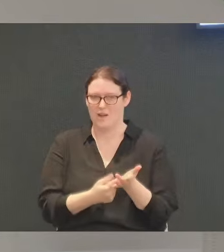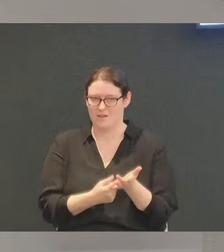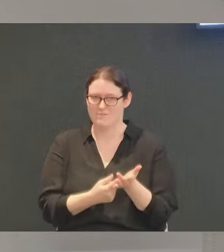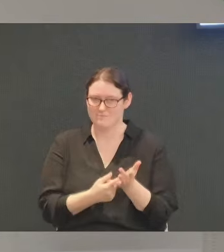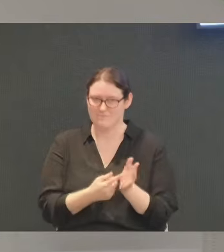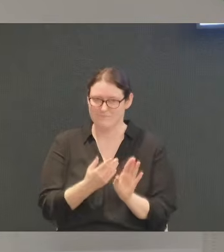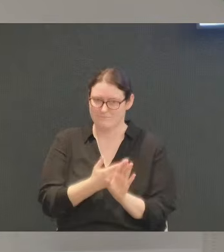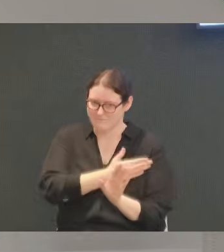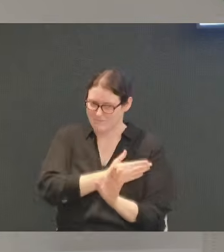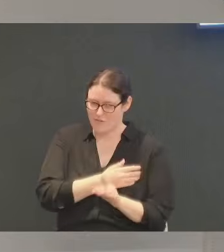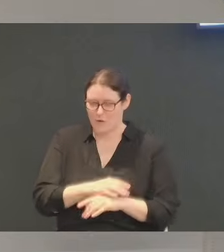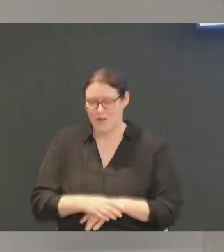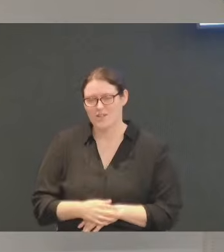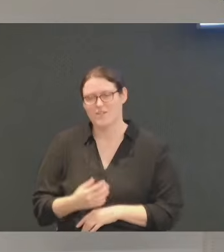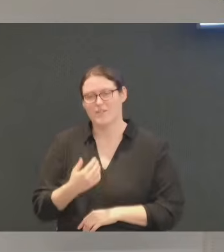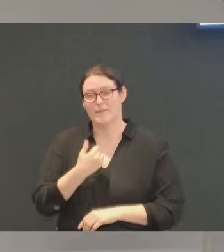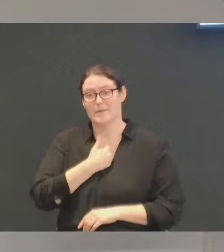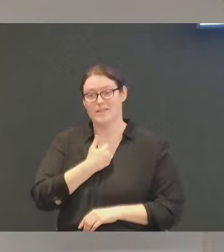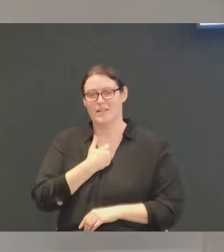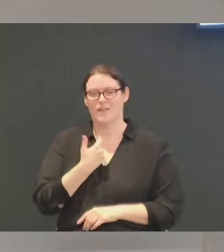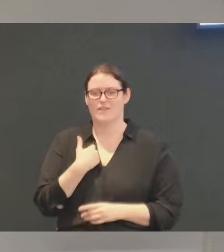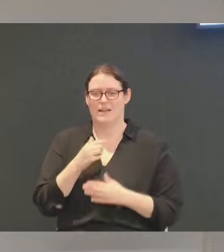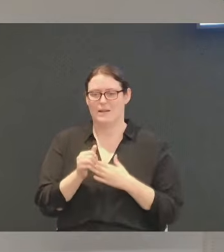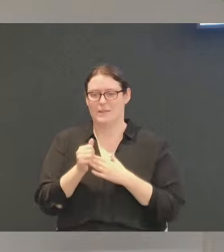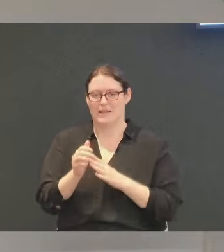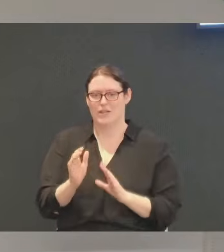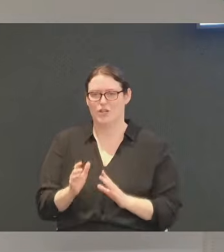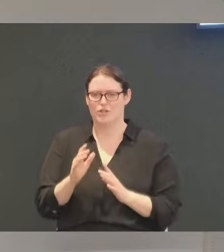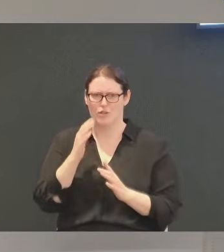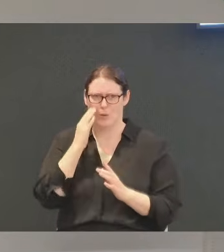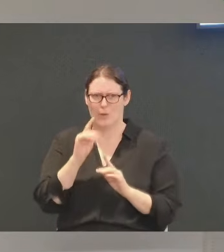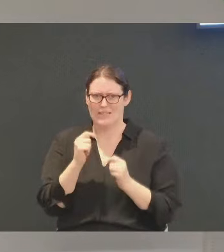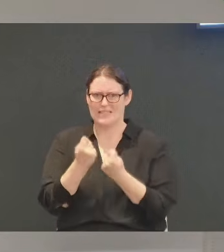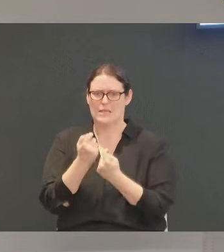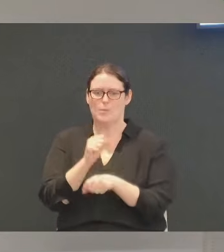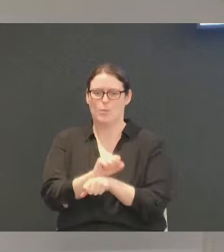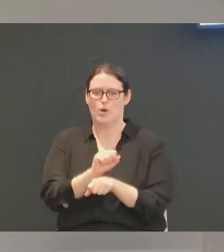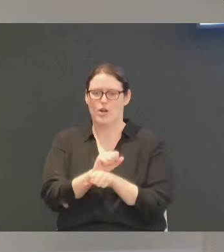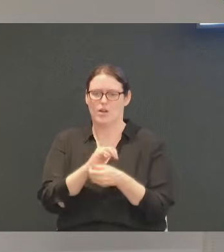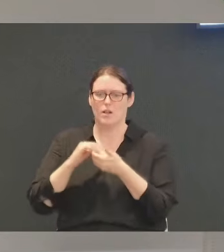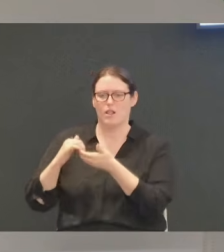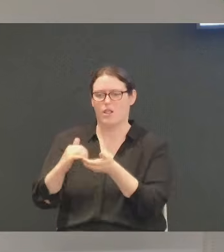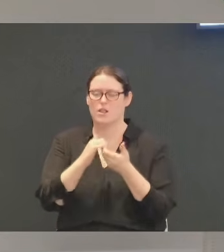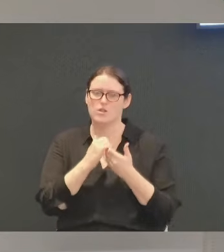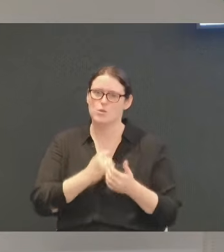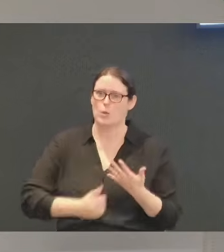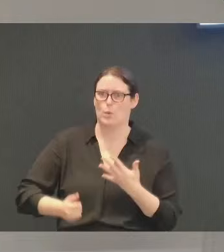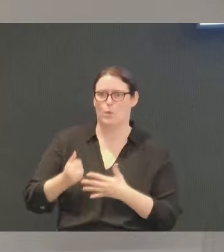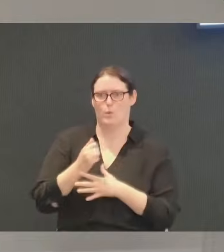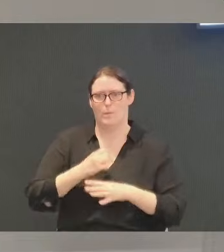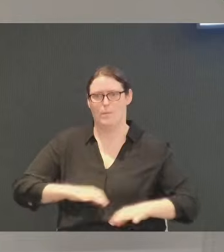um, I think and as a leader, teamwork of course is very important. We don't want the staff to think